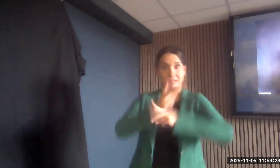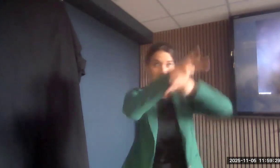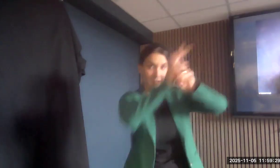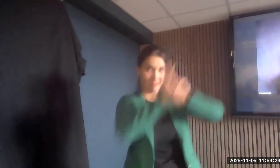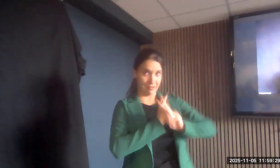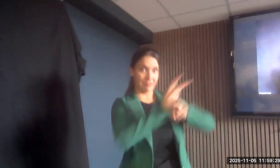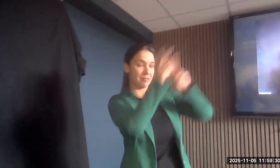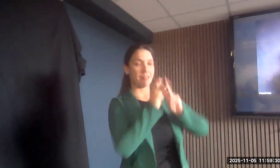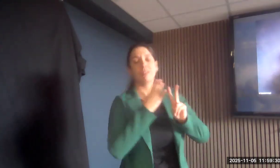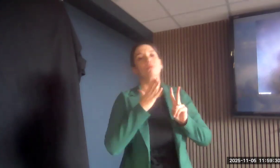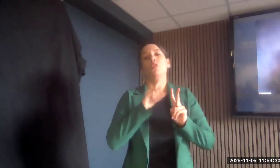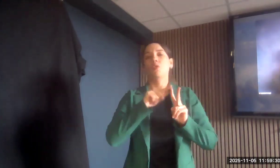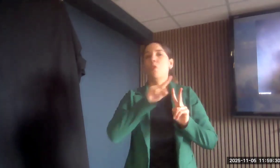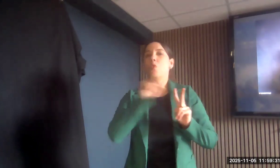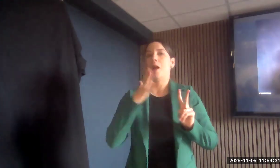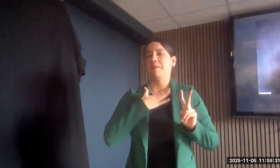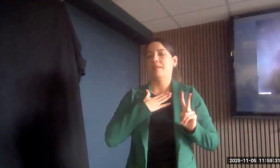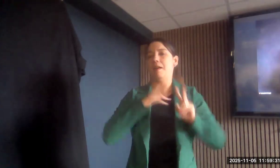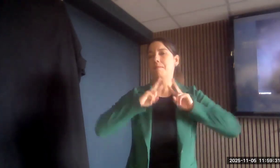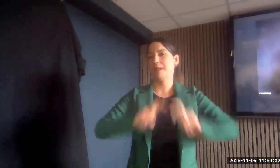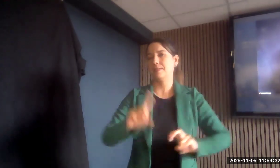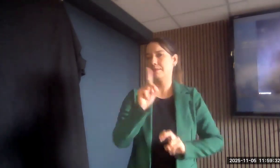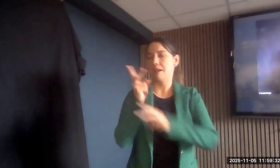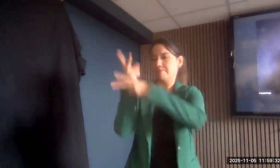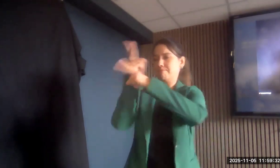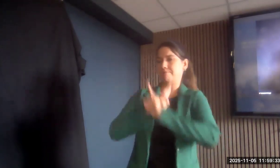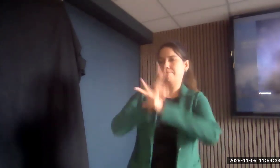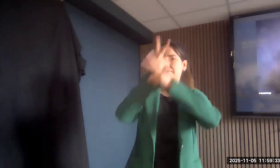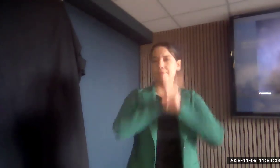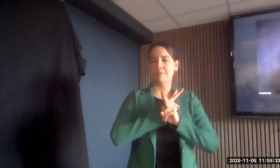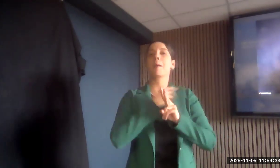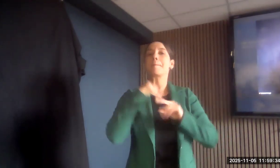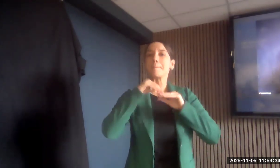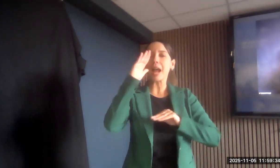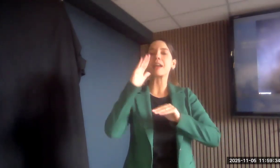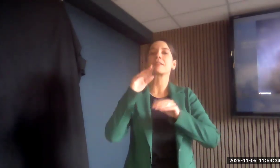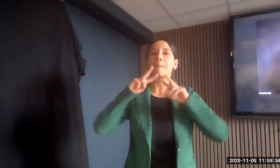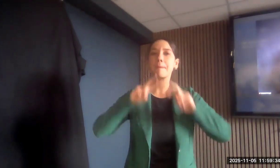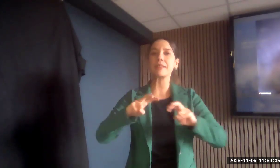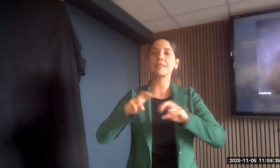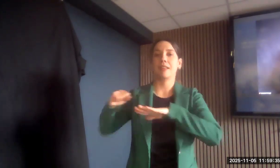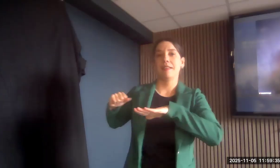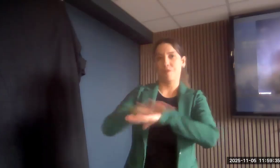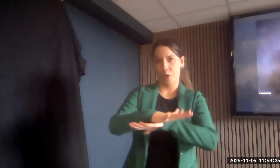in terms of this particular sign. That's not something that's come up in my research.